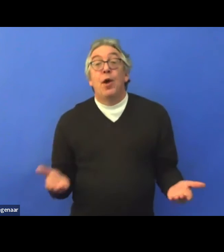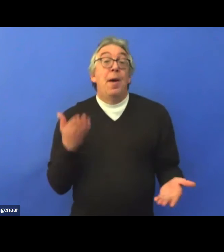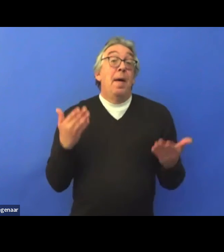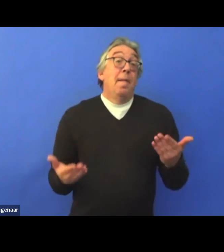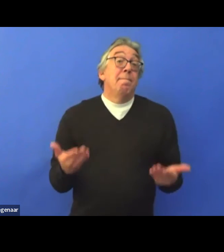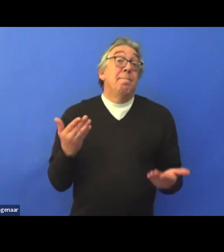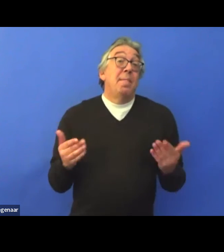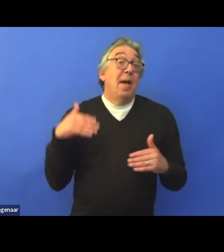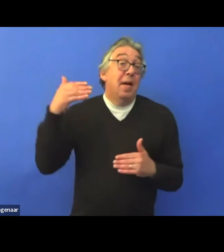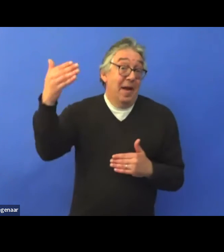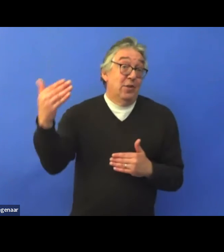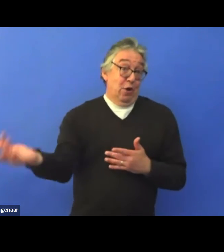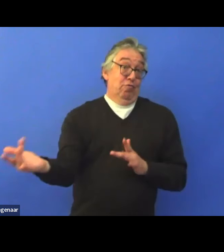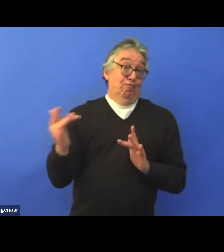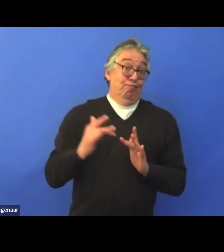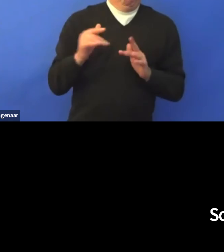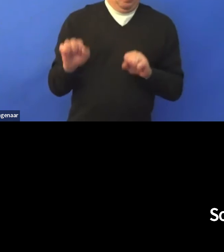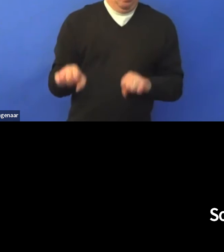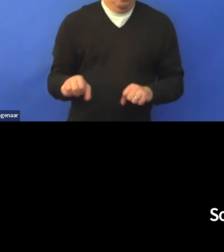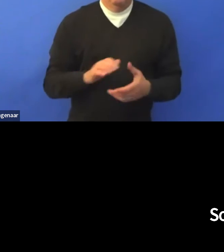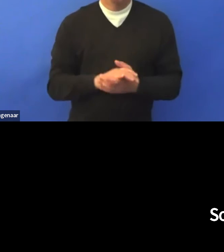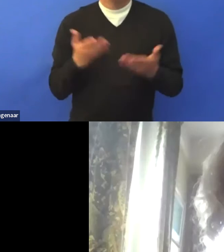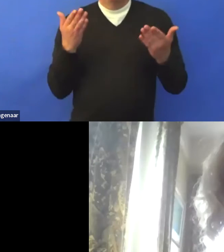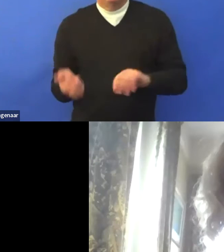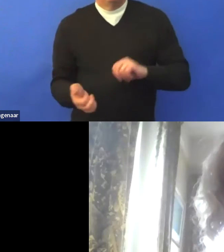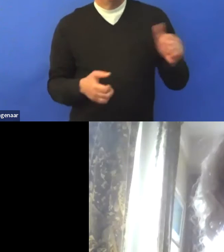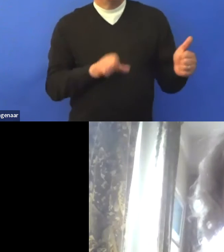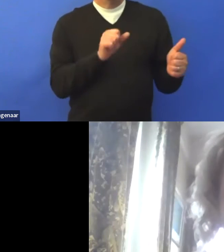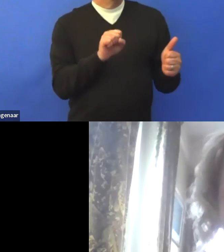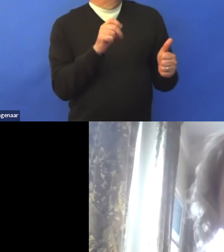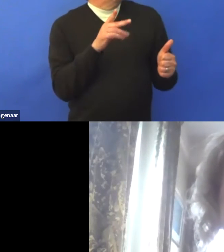I am going to hand it back to Sophie to take us to the next section.